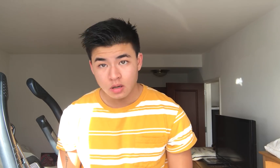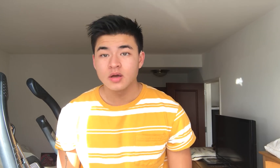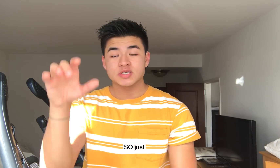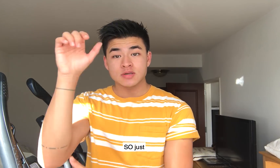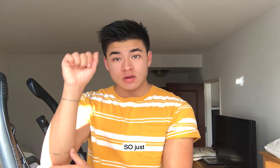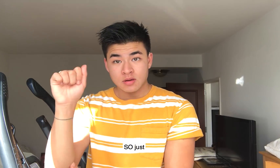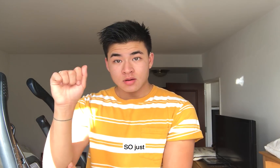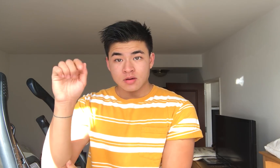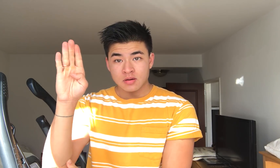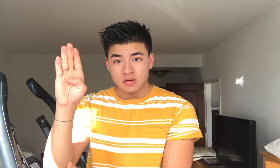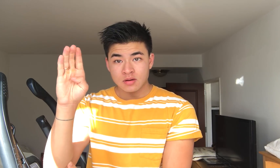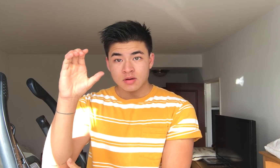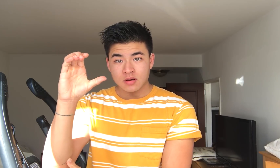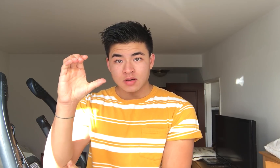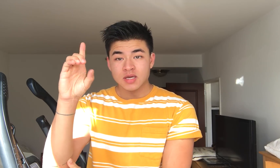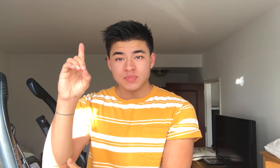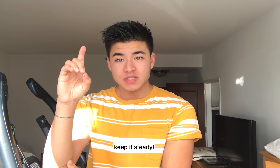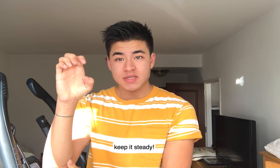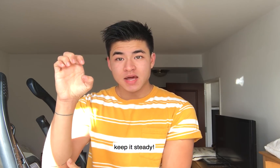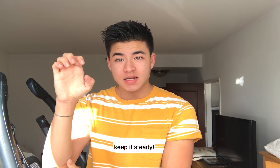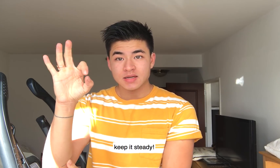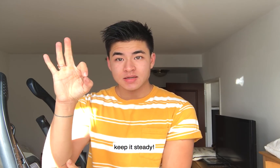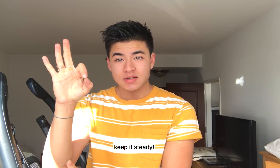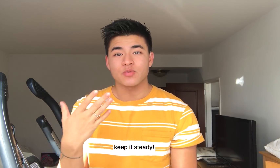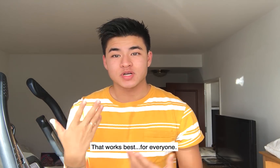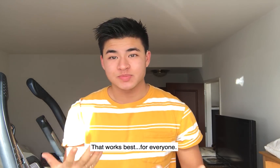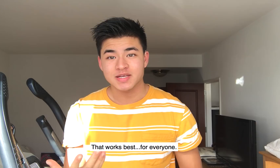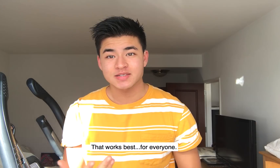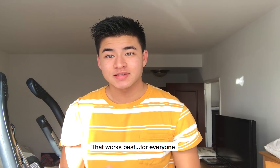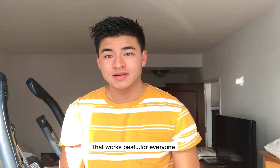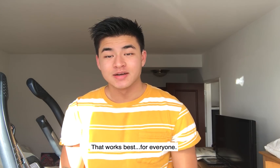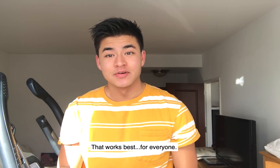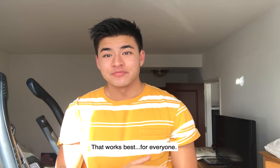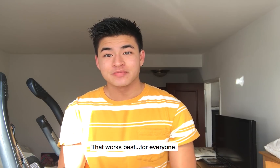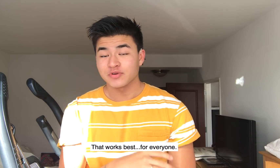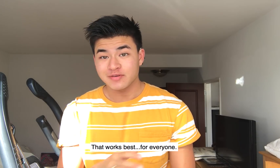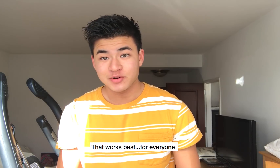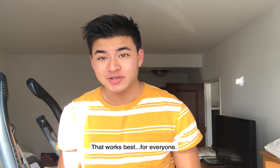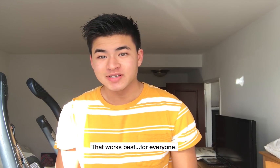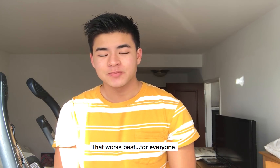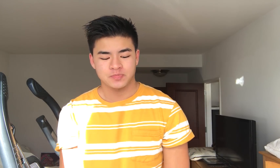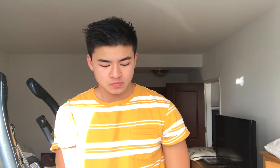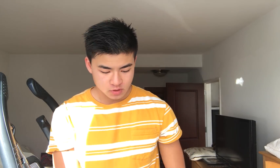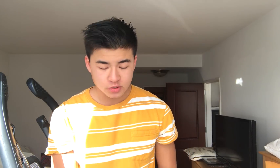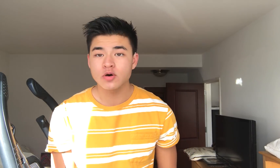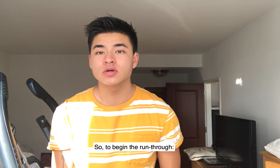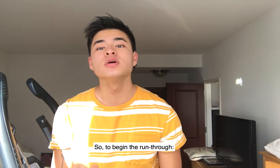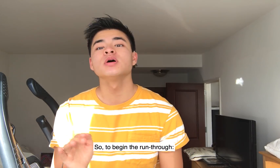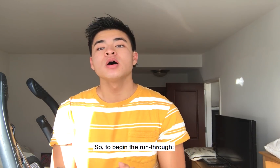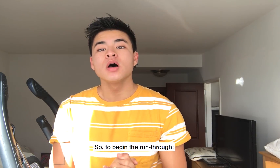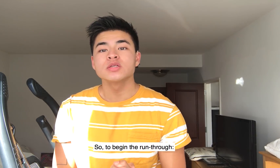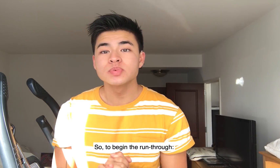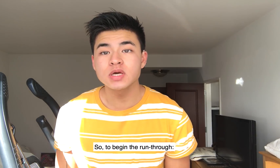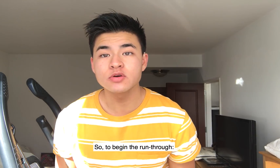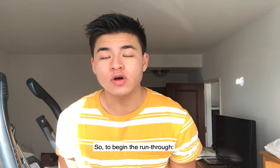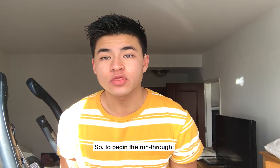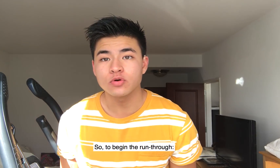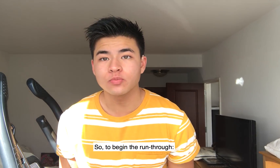so just Keep it steady that works best for Everyone so to begin the run-through